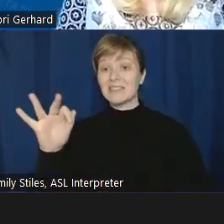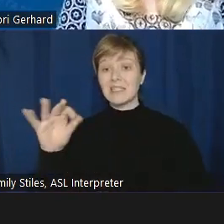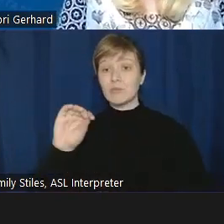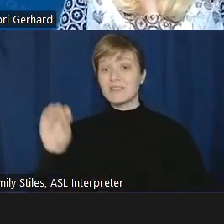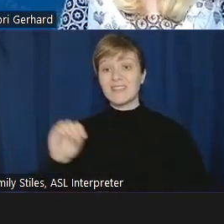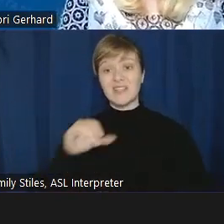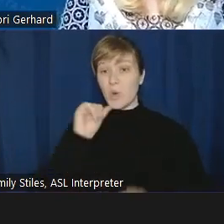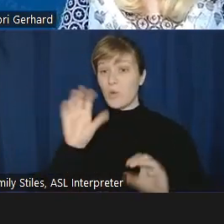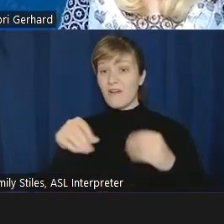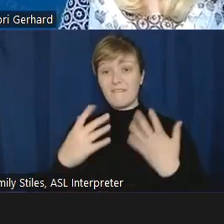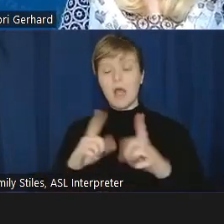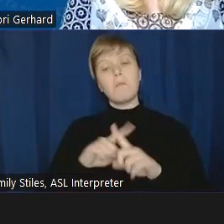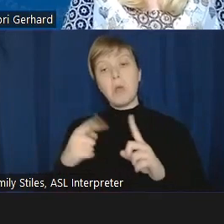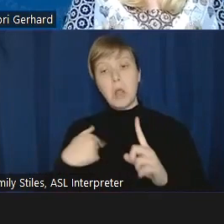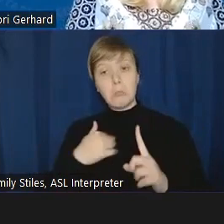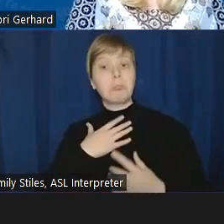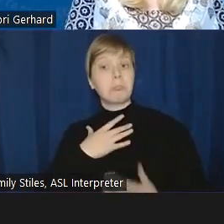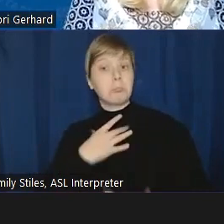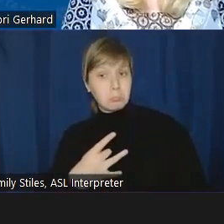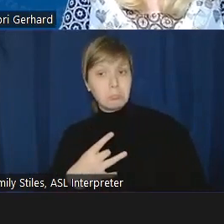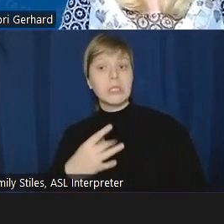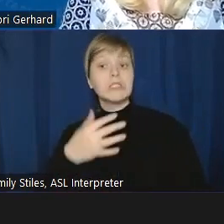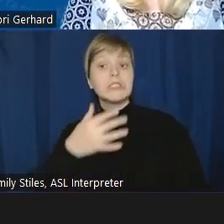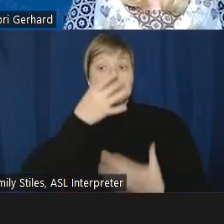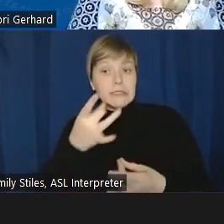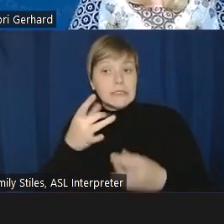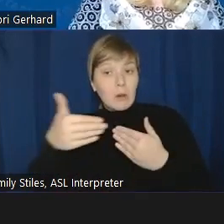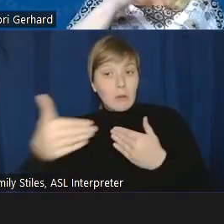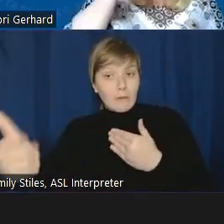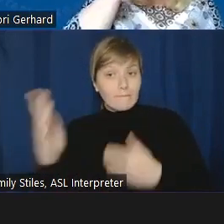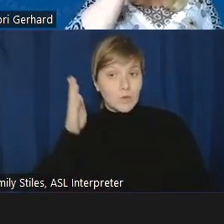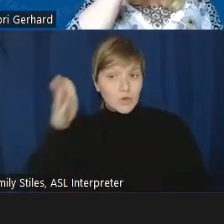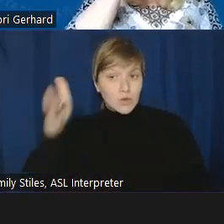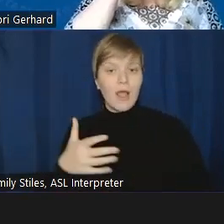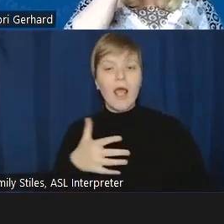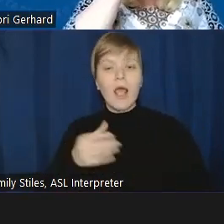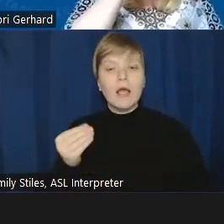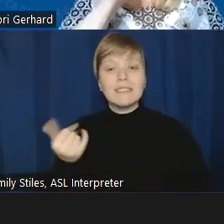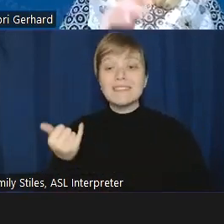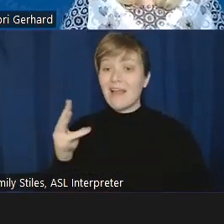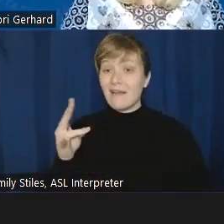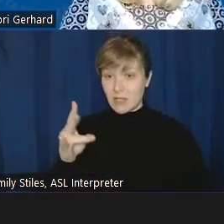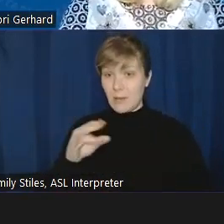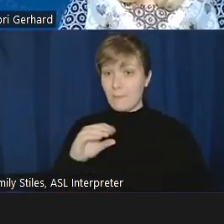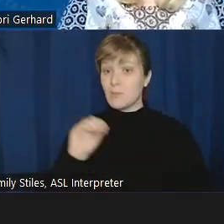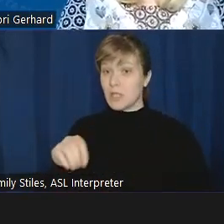but may in the future, and 17% are providing direct transportation support. Hopefully,